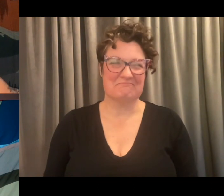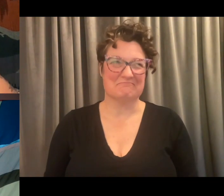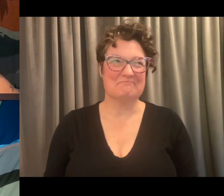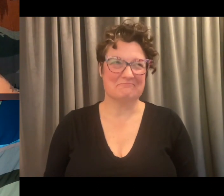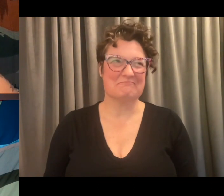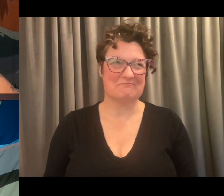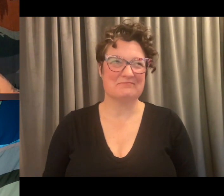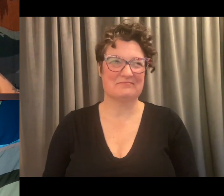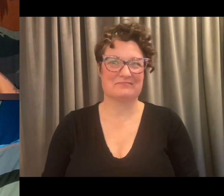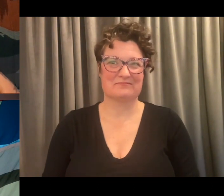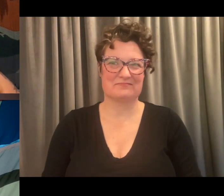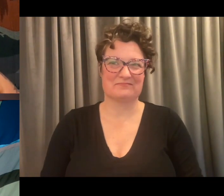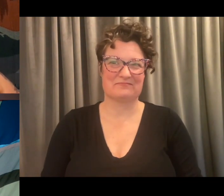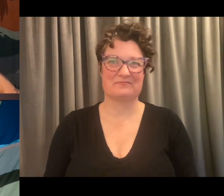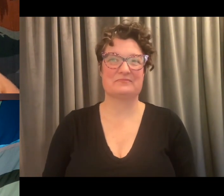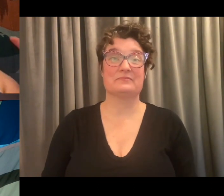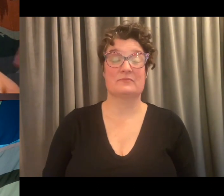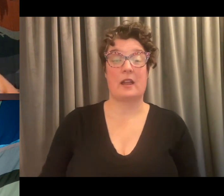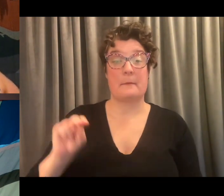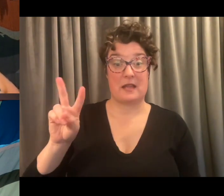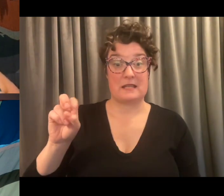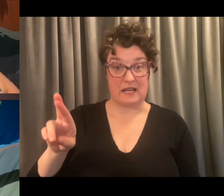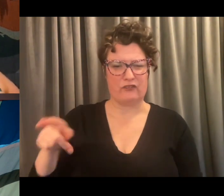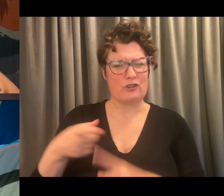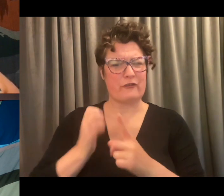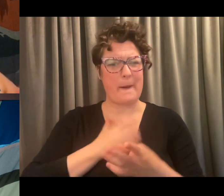Nomy: But, um, Never is someone in our community here in Olympia, Squaxin